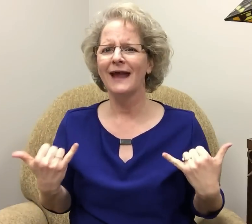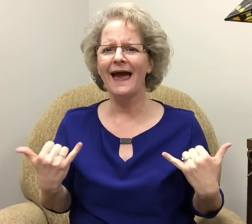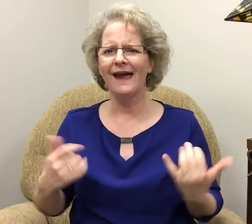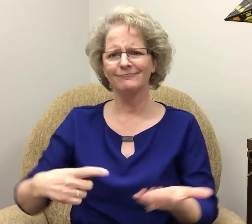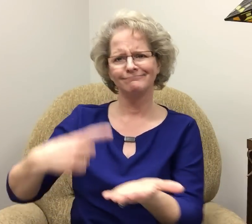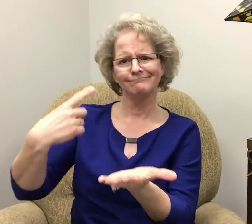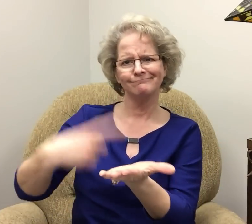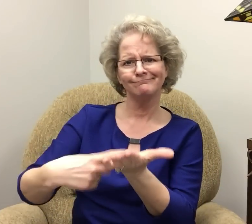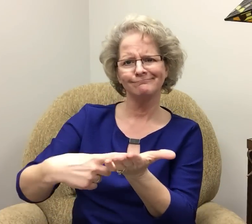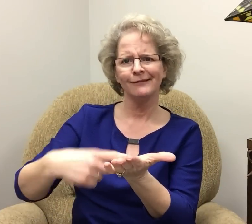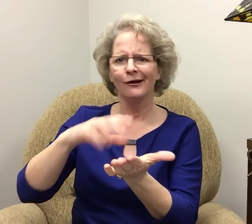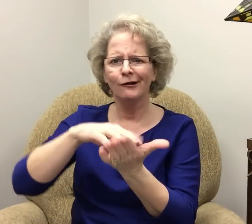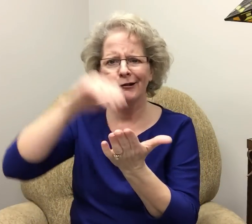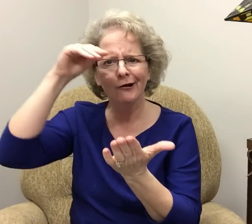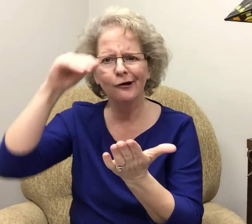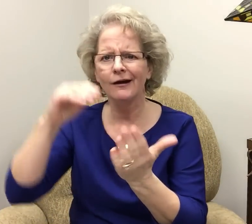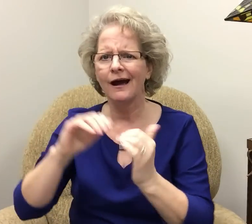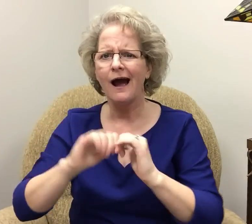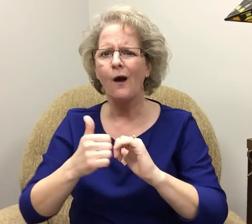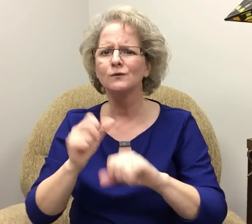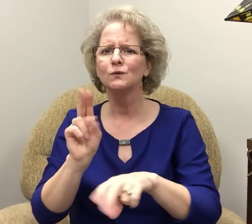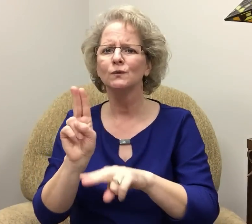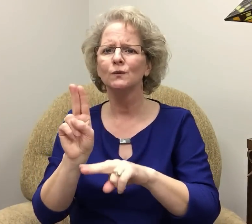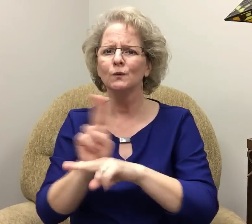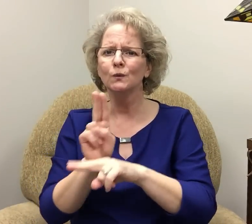living centers around our state.